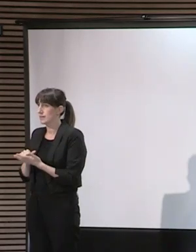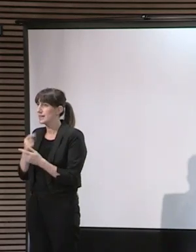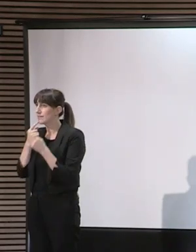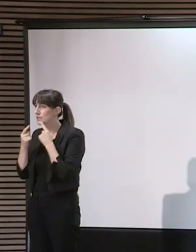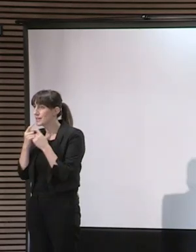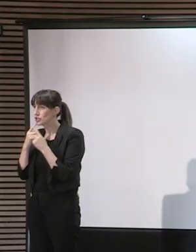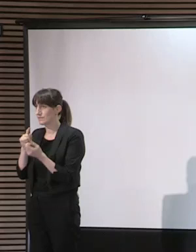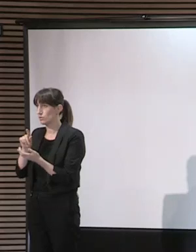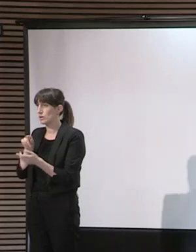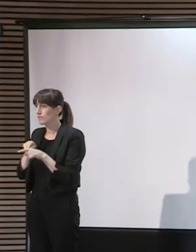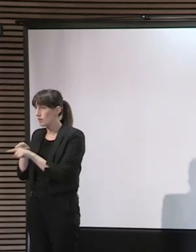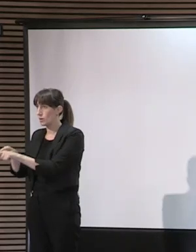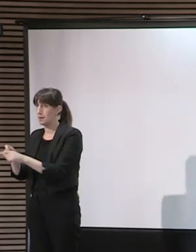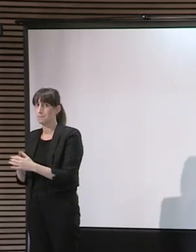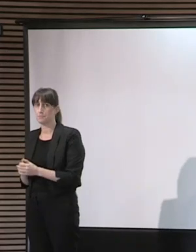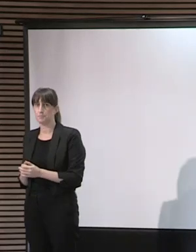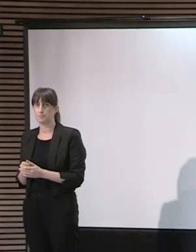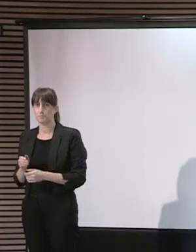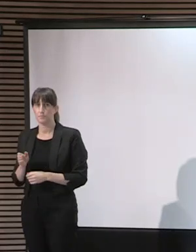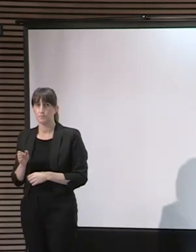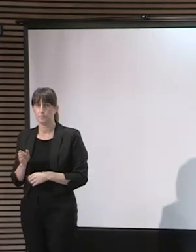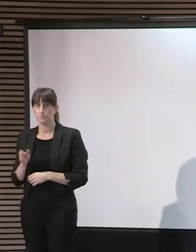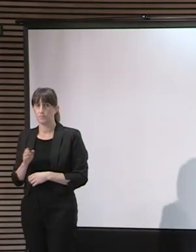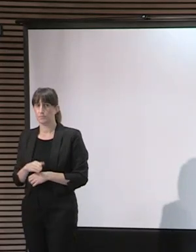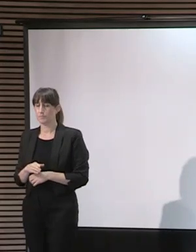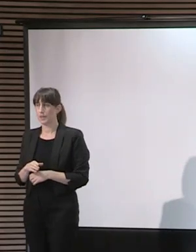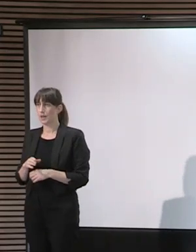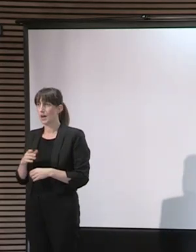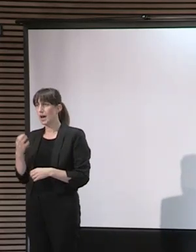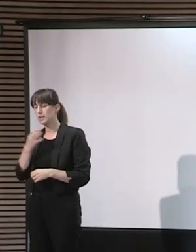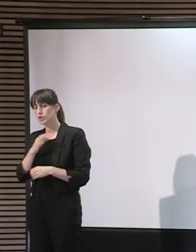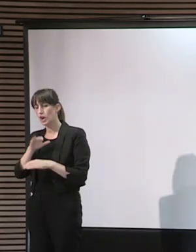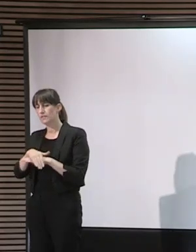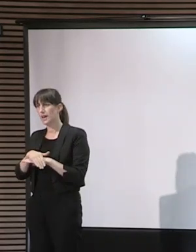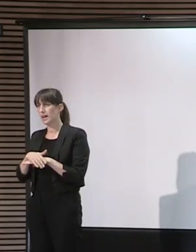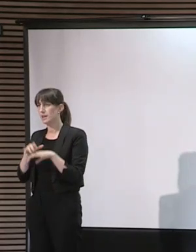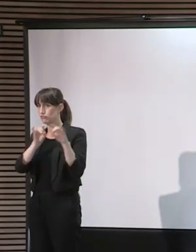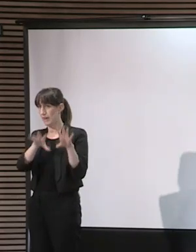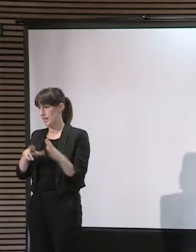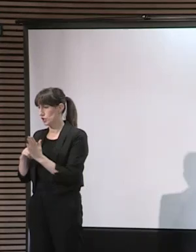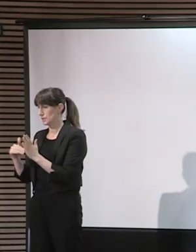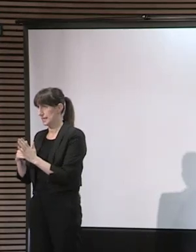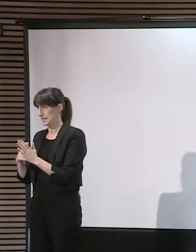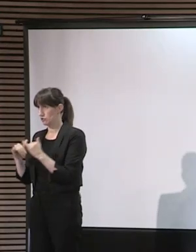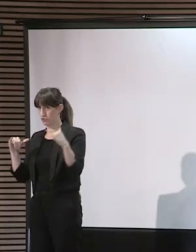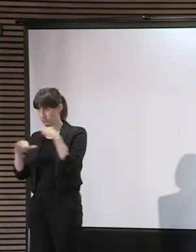like 13,000 businesses as well. But we continue to